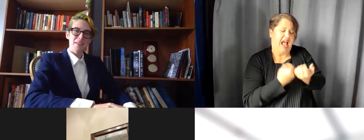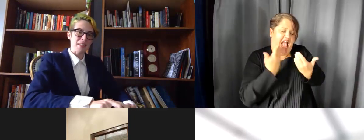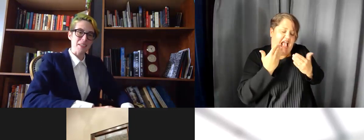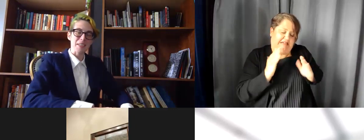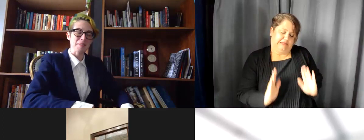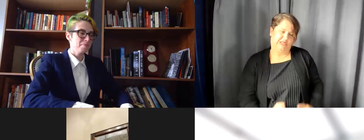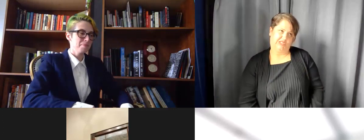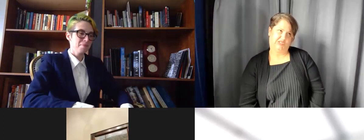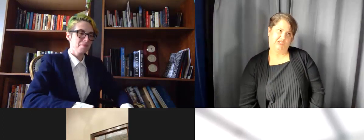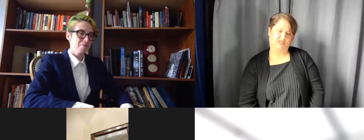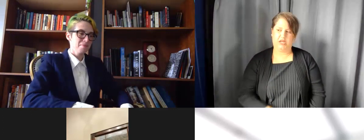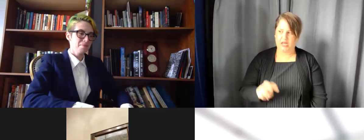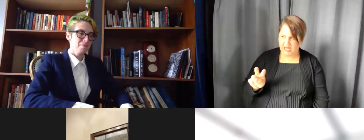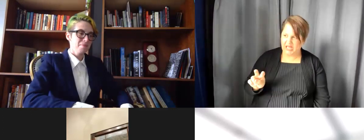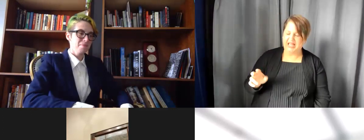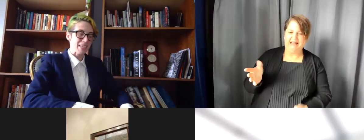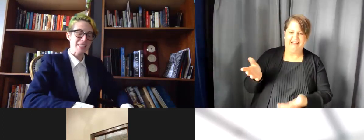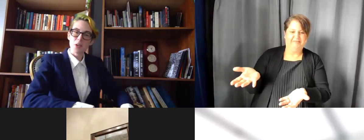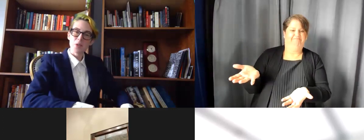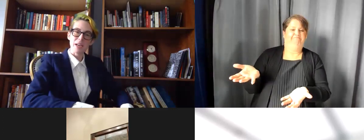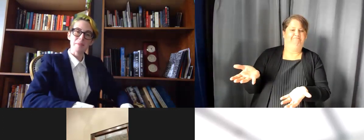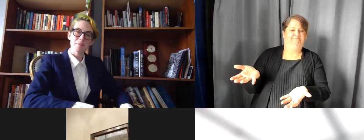Farrah Garland: And Farrah Garland: That's not okay.